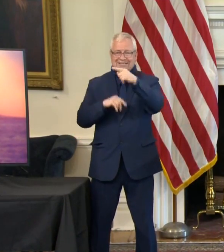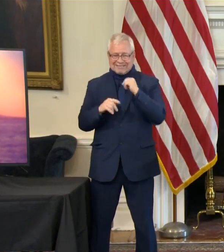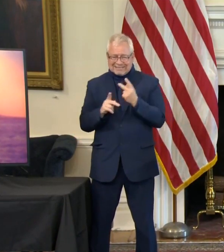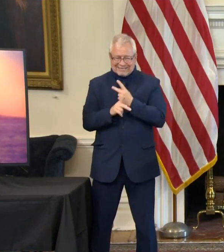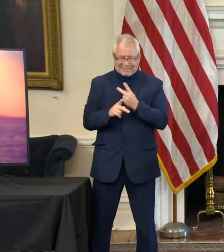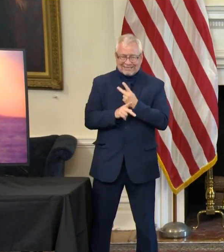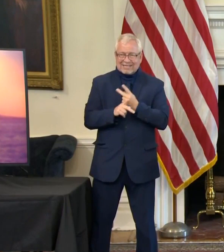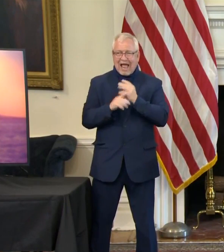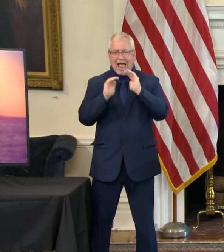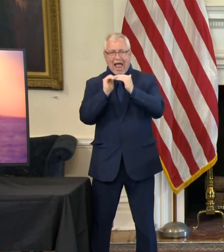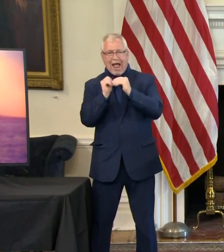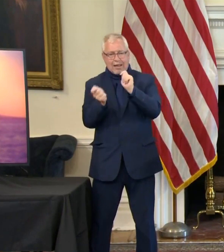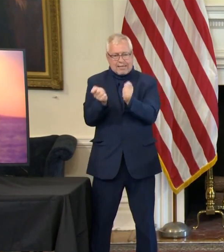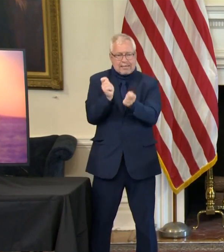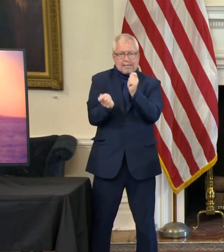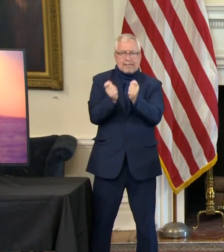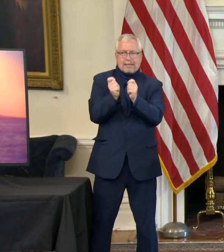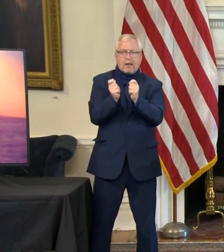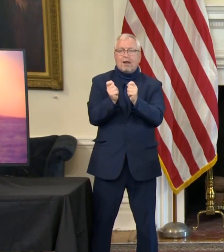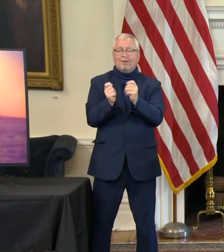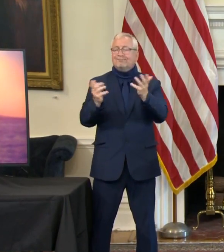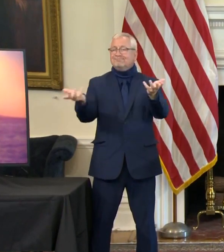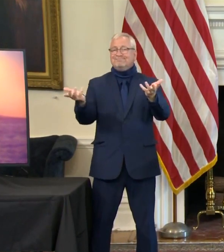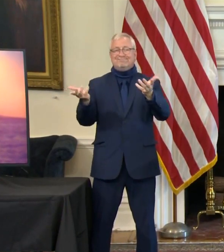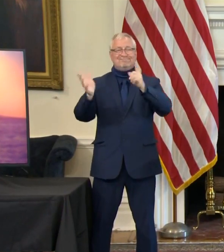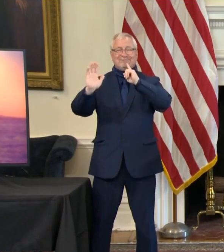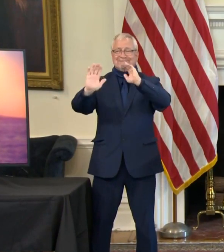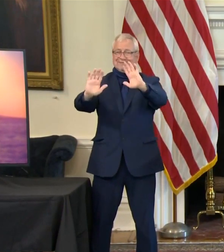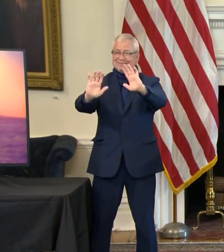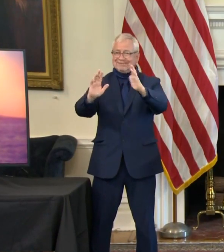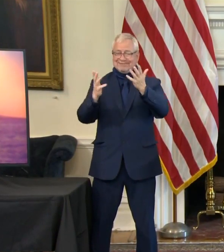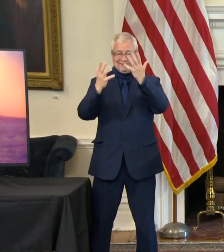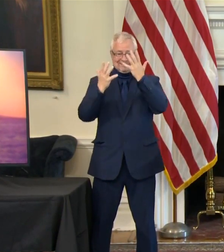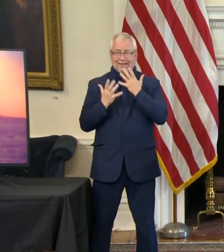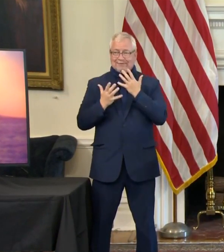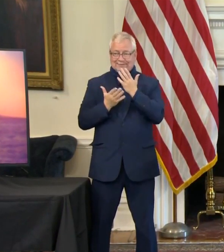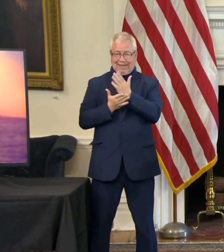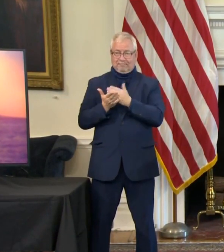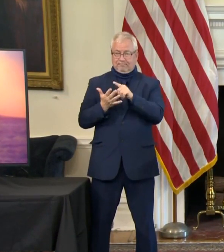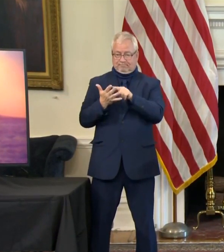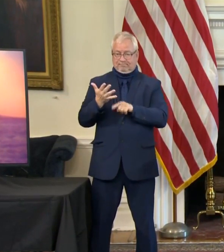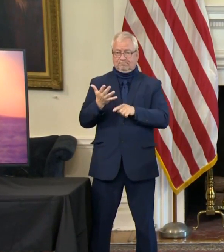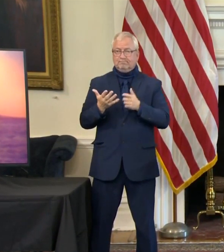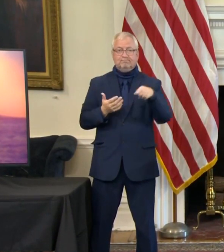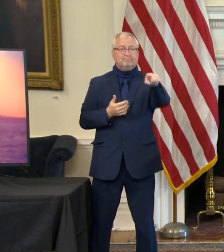AND THEY HAVE TO TALK TO A PERSON. PEOPLE HAVE NOT BEEN ABLE TO RESOLVE OTHER CLAIMS.